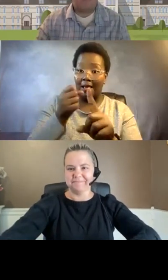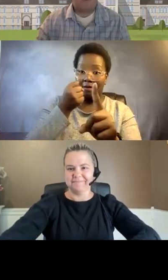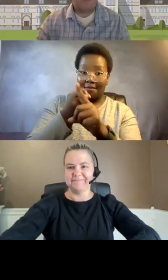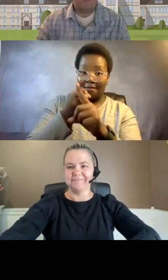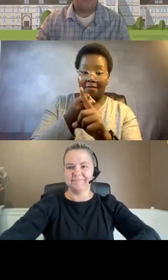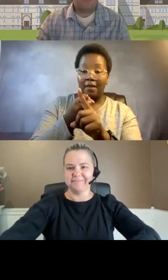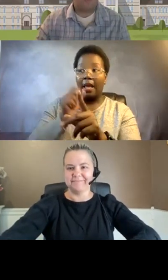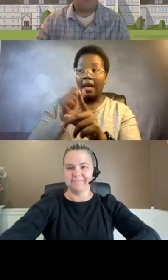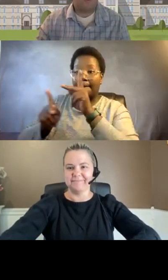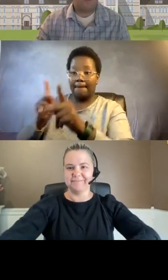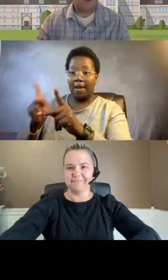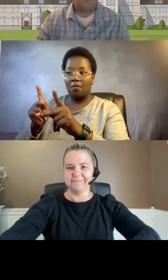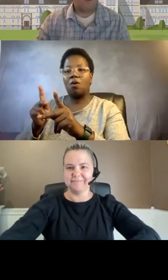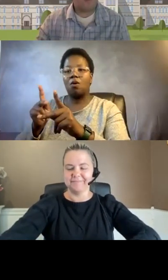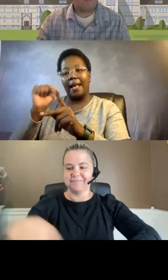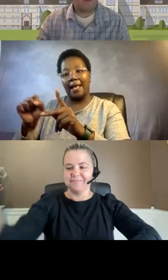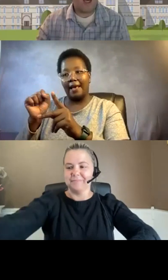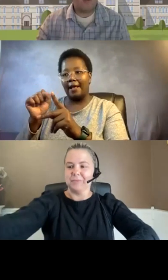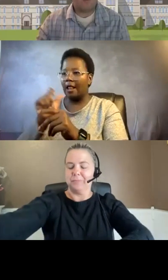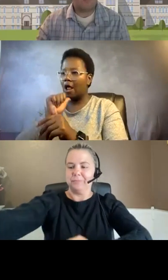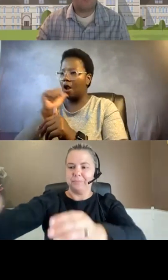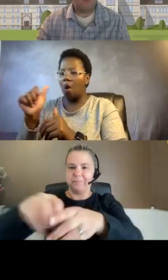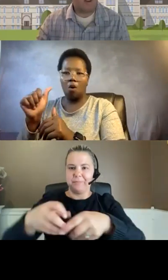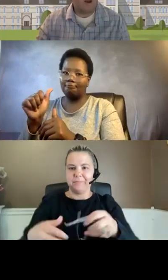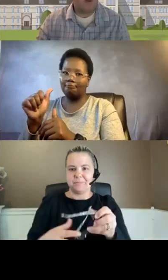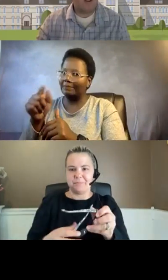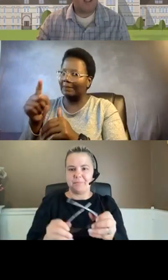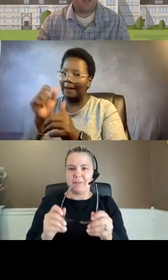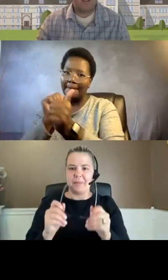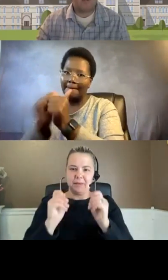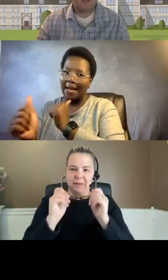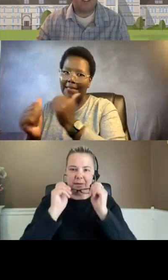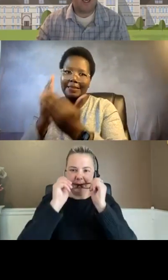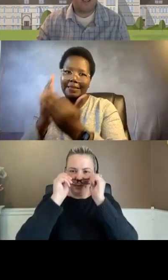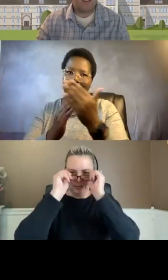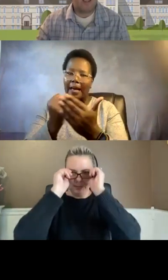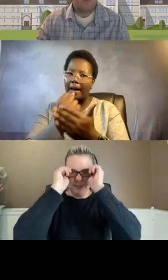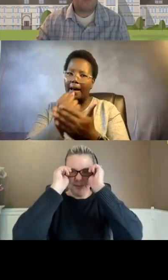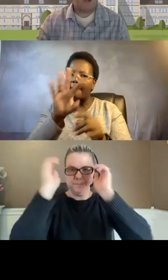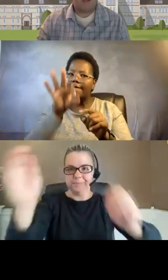with failures or non-compliance with it with the Web Content Accessibility Guidelines, with a high